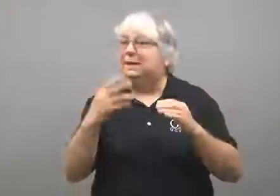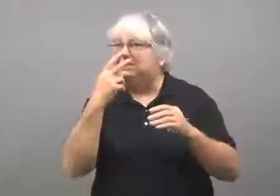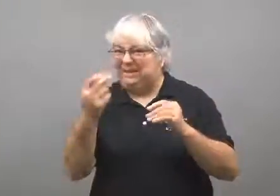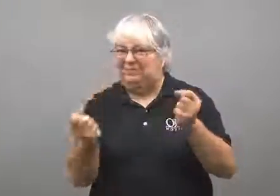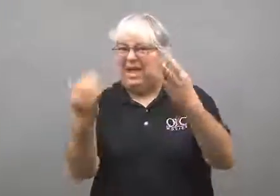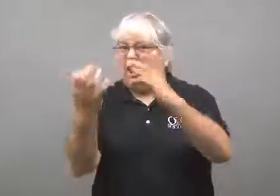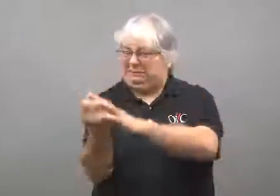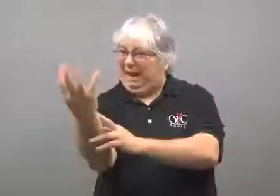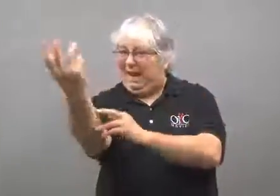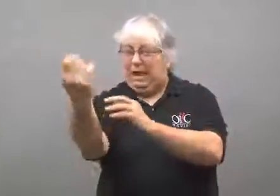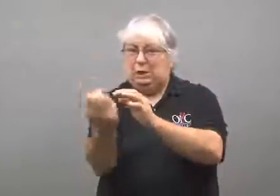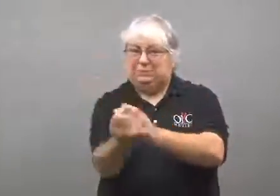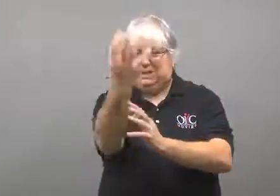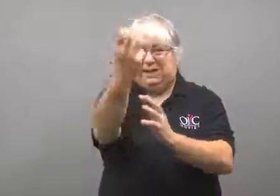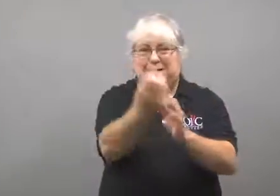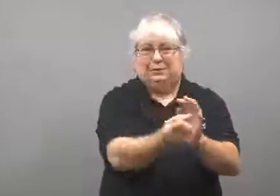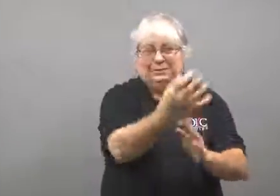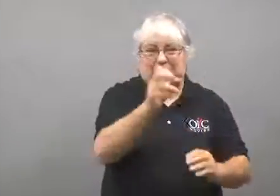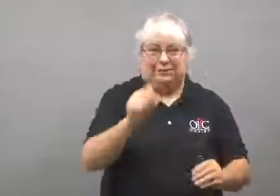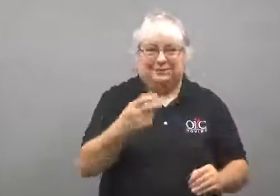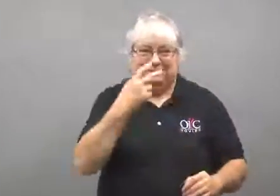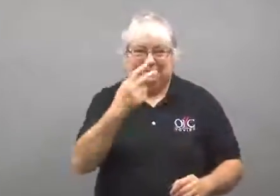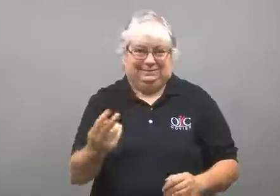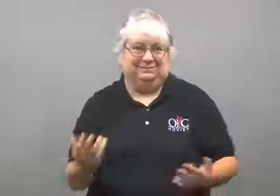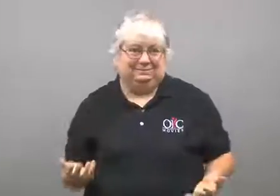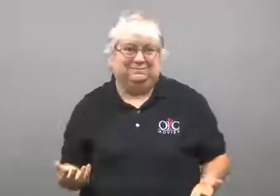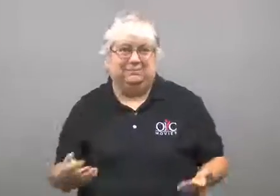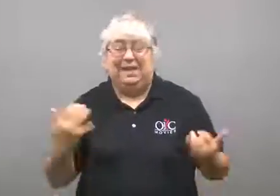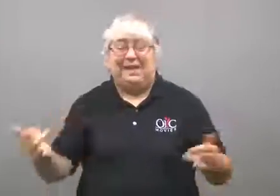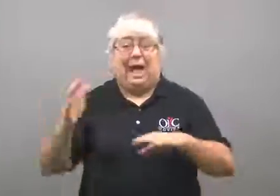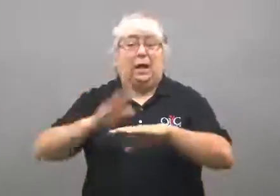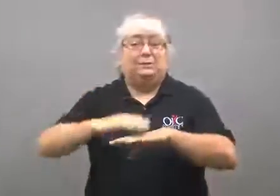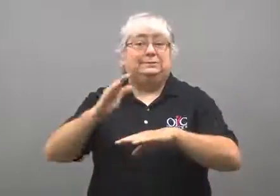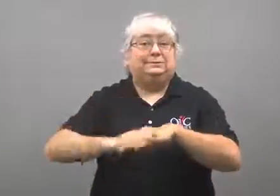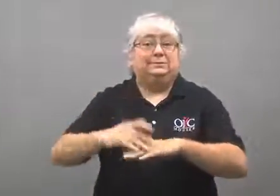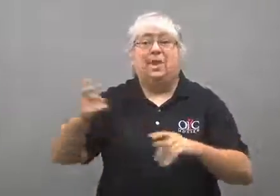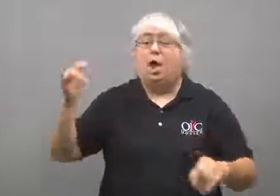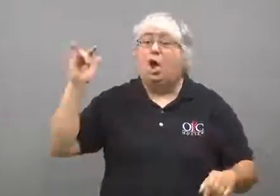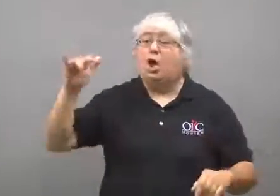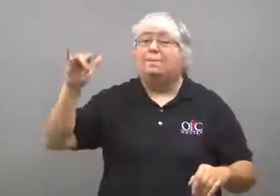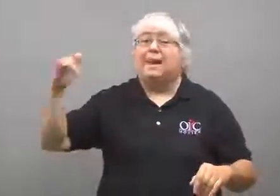They could see the fiery eruptions.